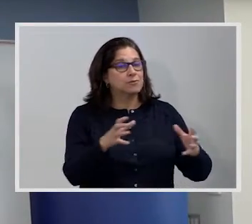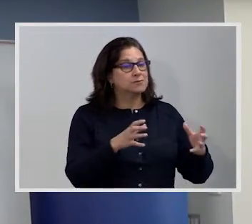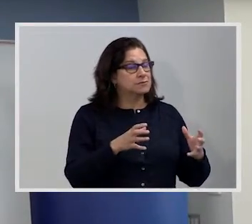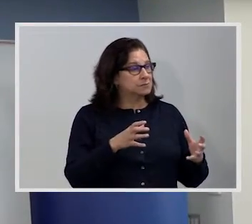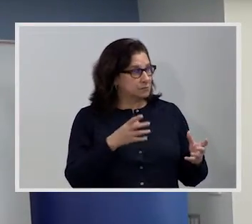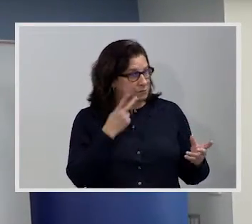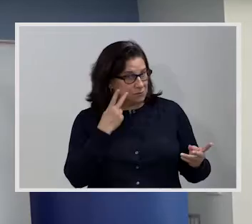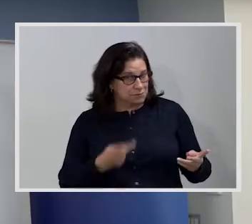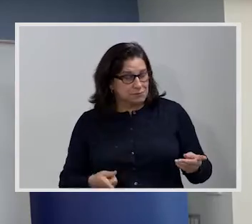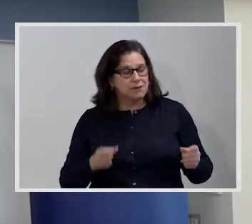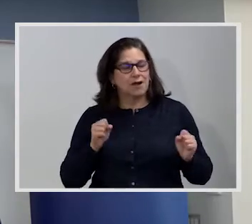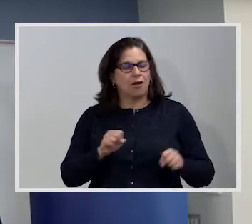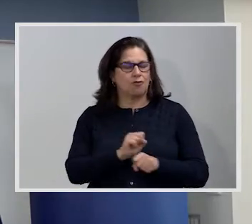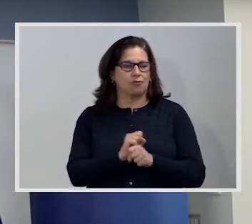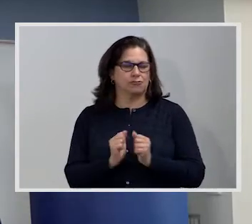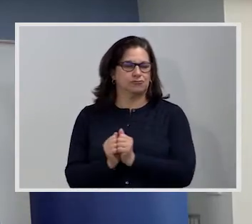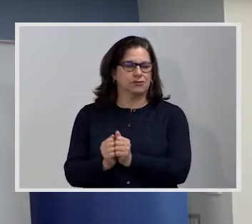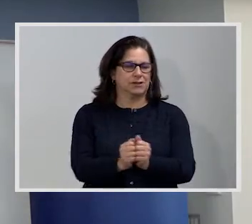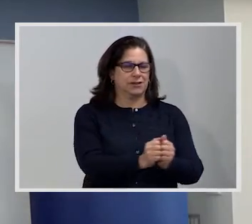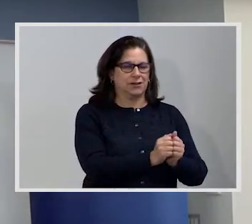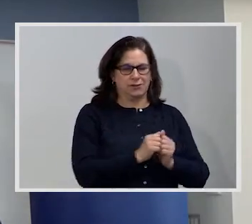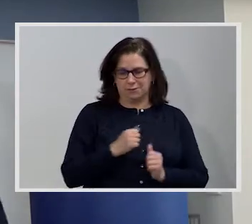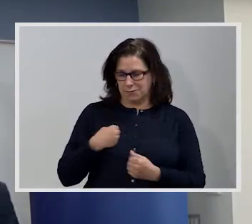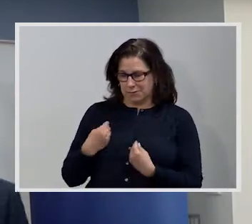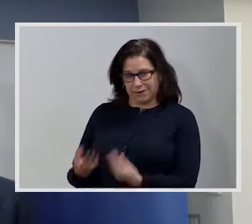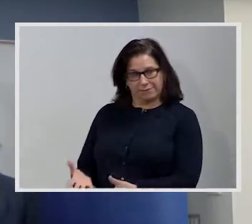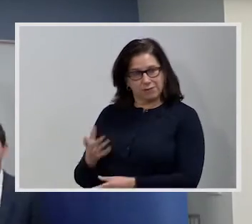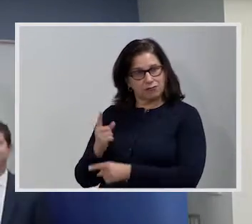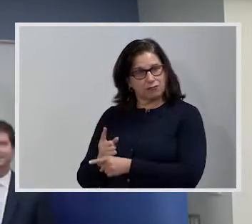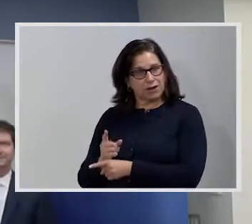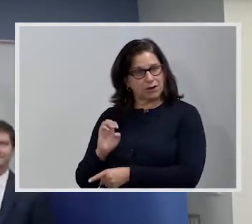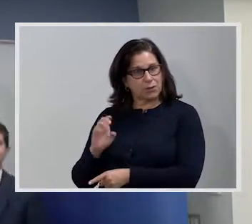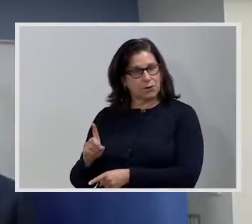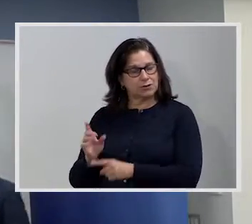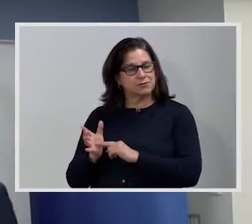PUBLIC SAFETY, ALL OF OUR ECONOMIC DEVELOPMENT, WE ARE THE